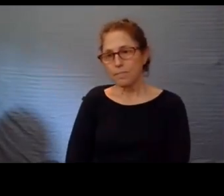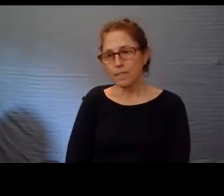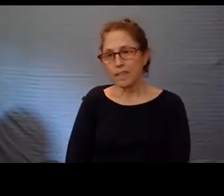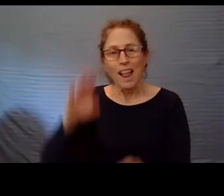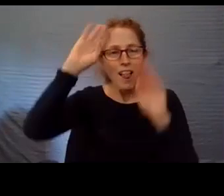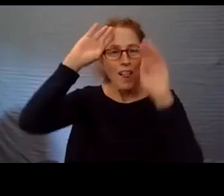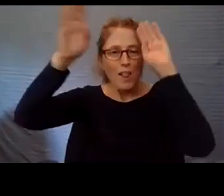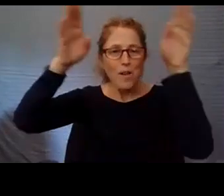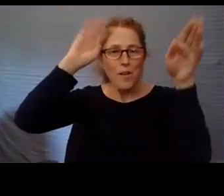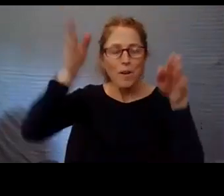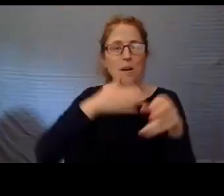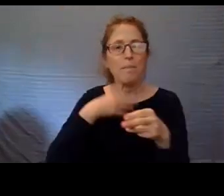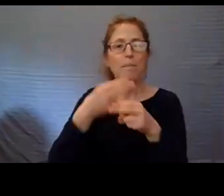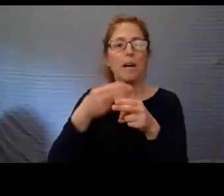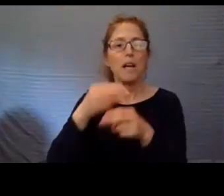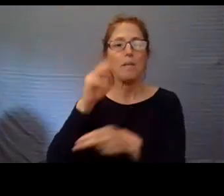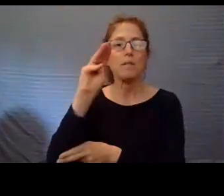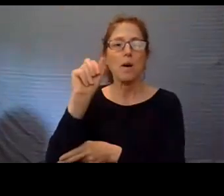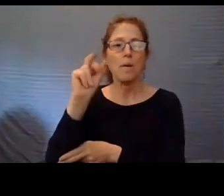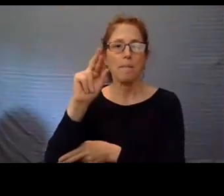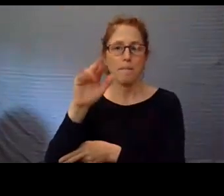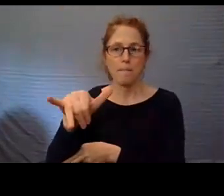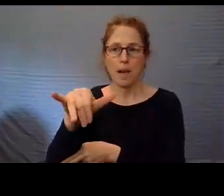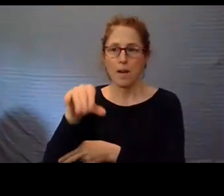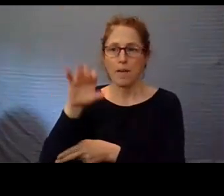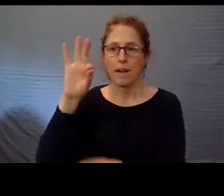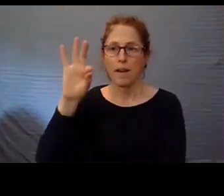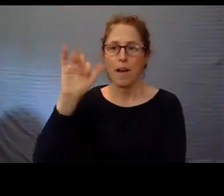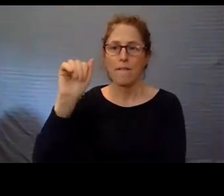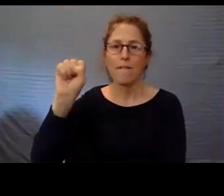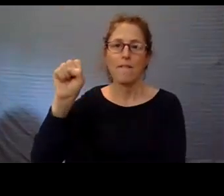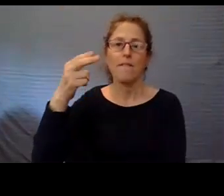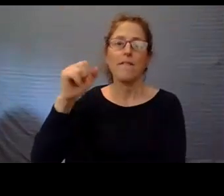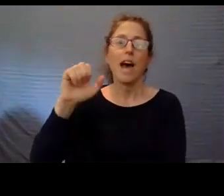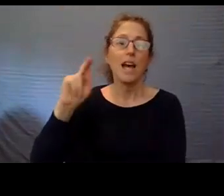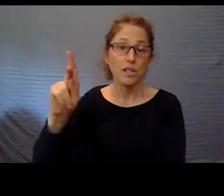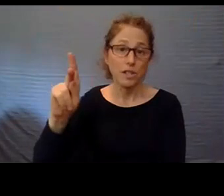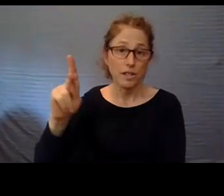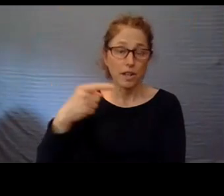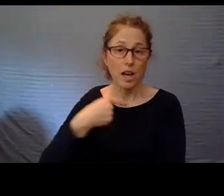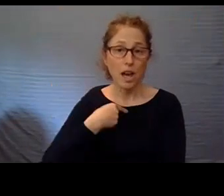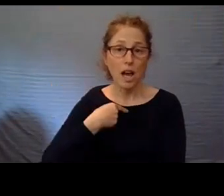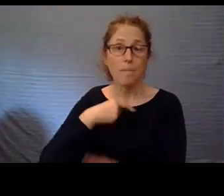Hello. My name is Mary Fashik. I am a writer,